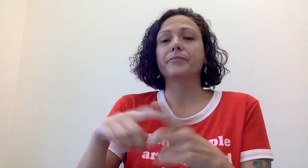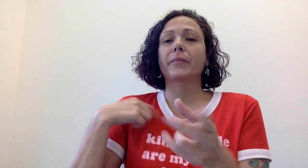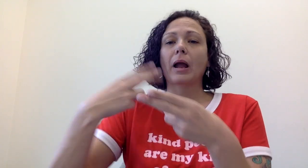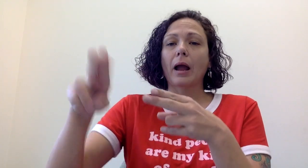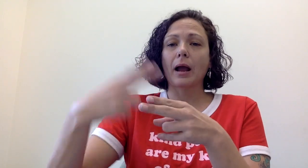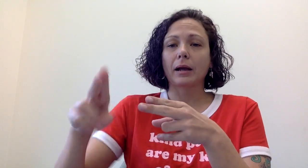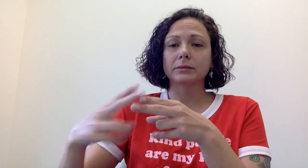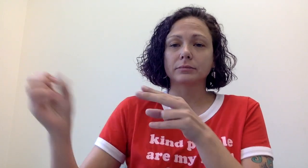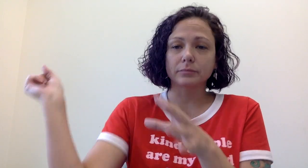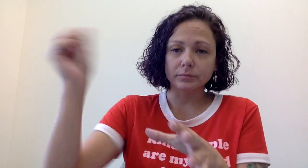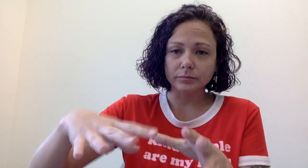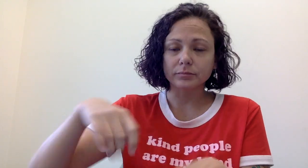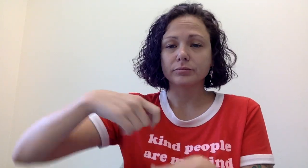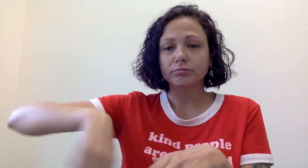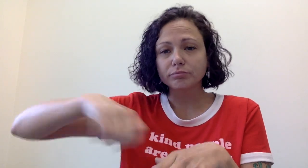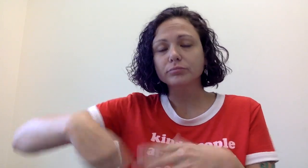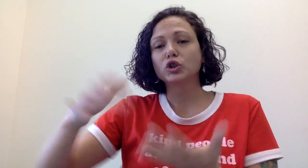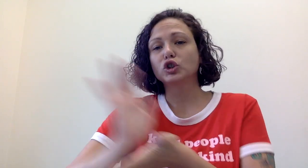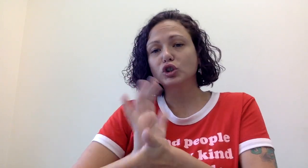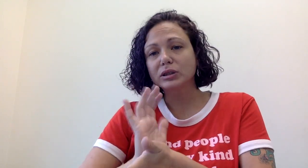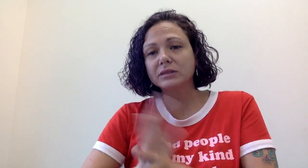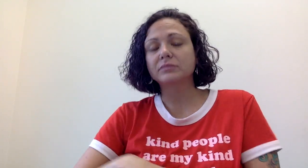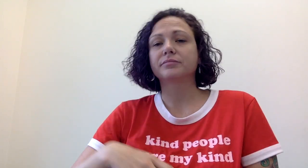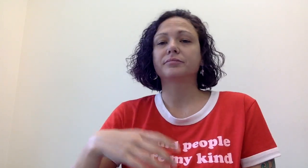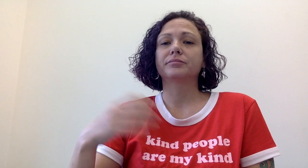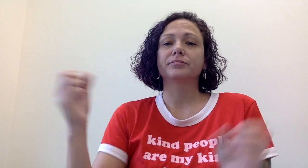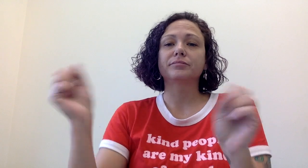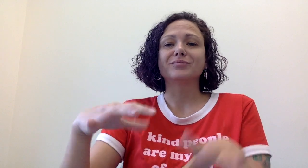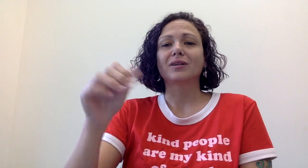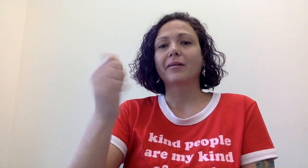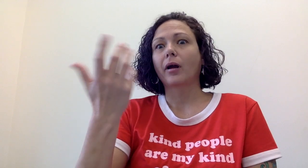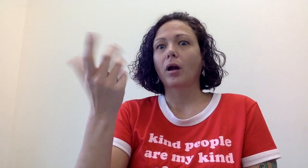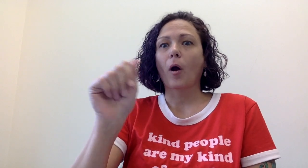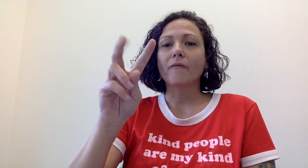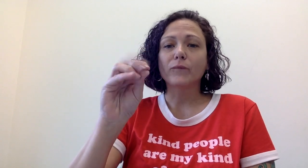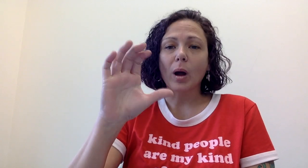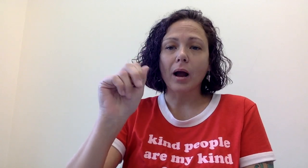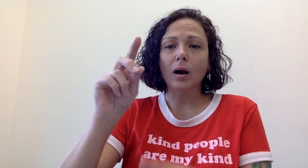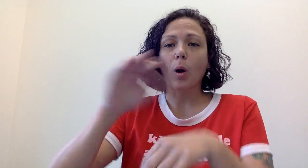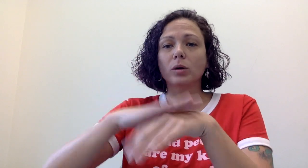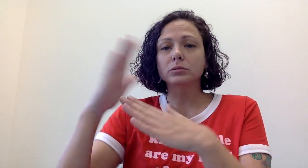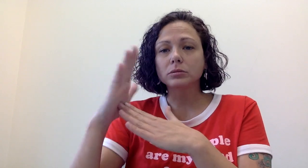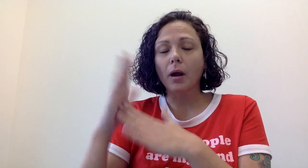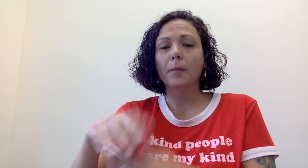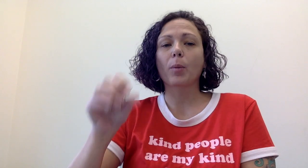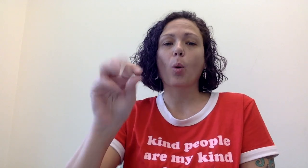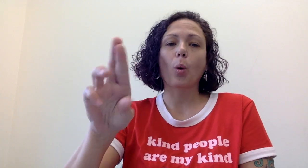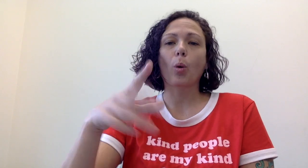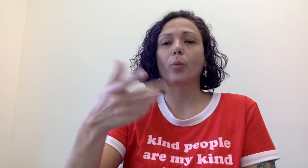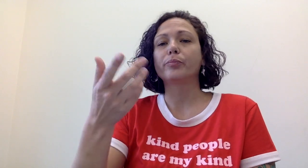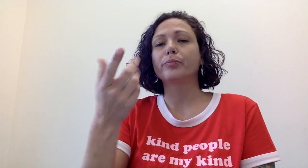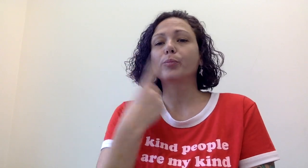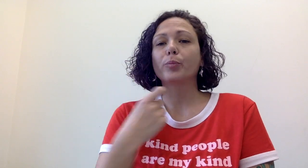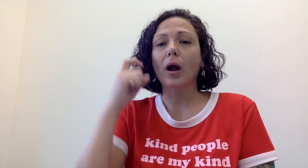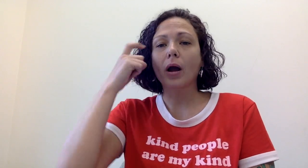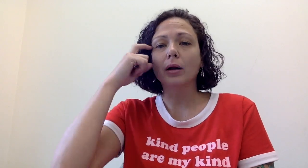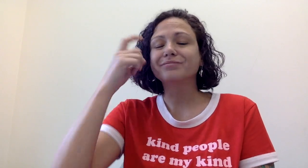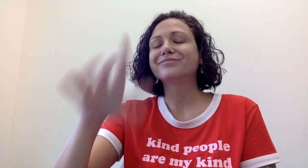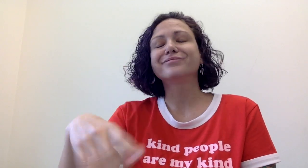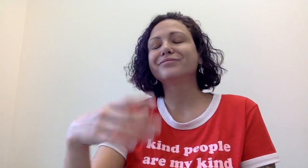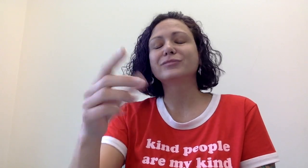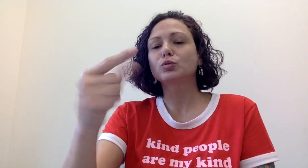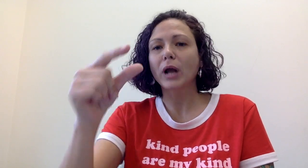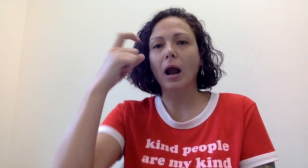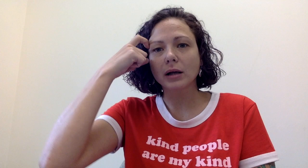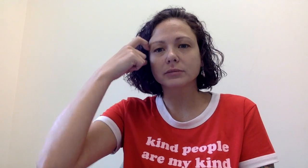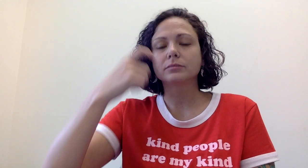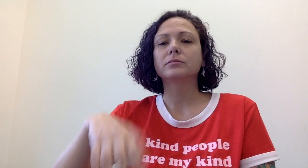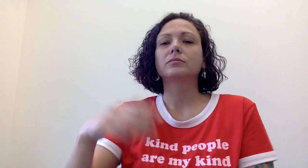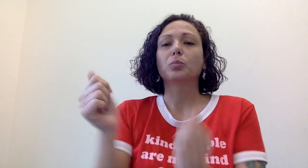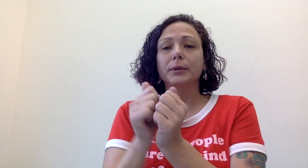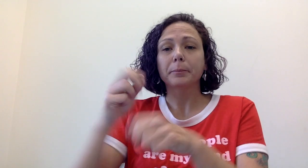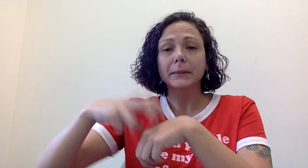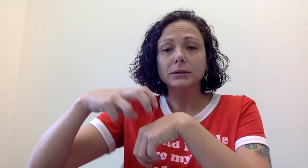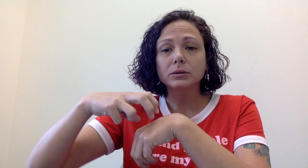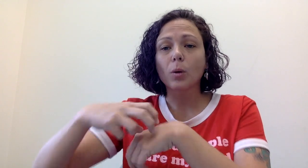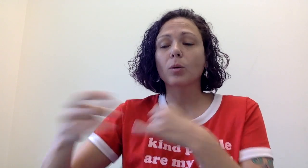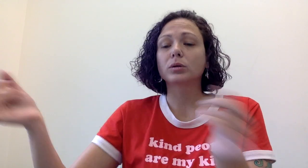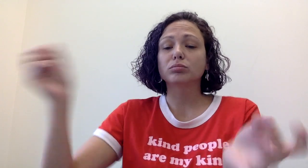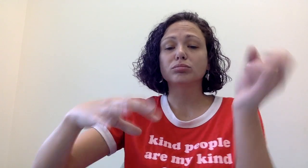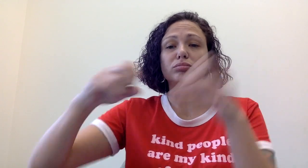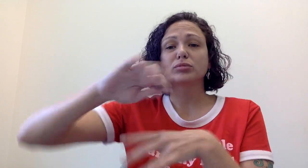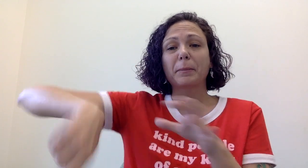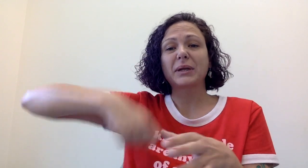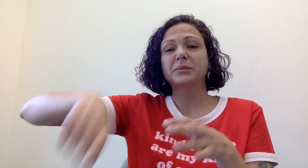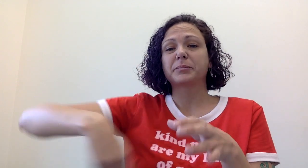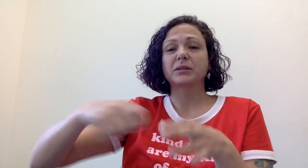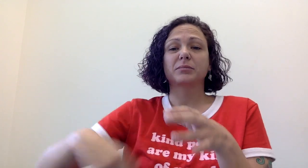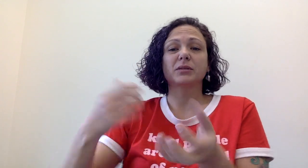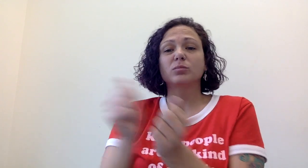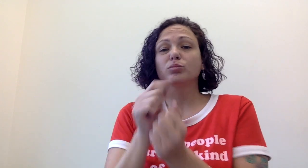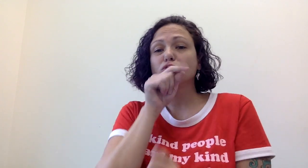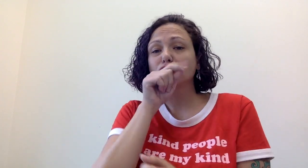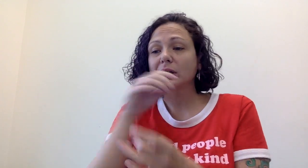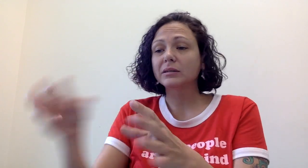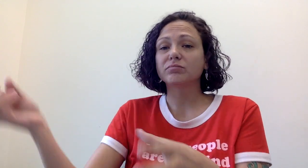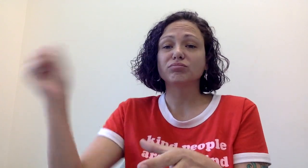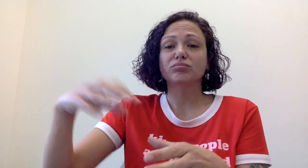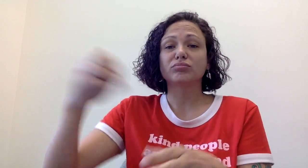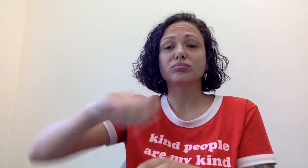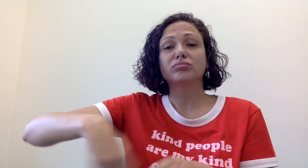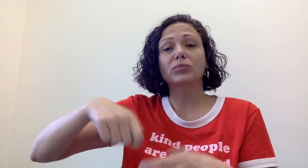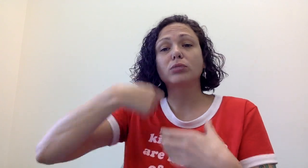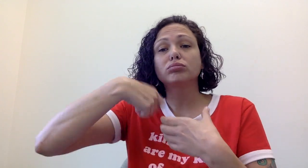then I add eggs, cheese, avocado on top, green onions, with potatoes and chicken, all mixed together in a bowl.